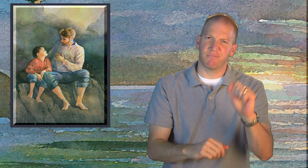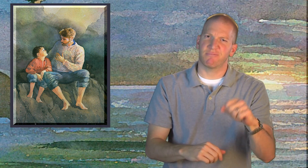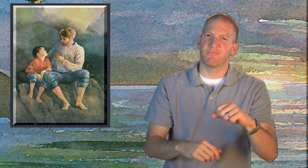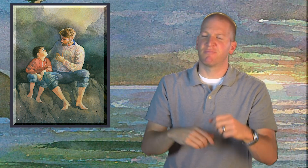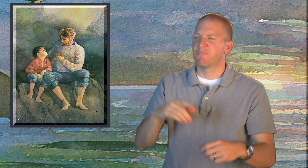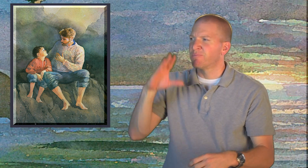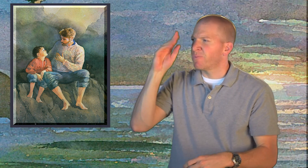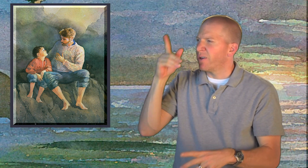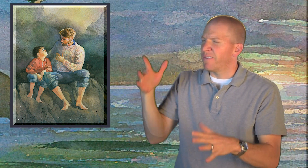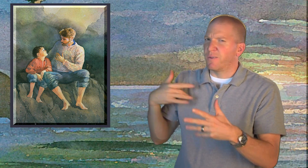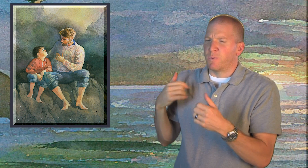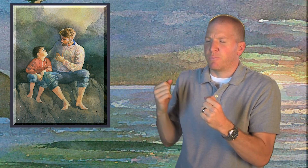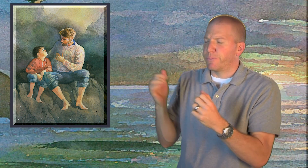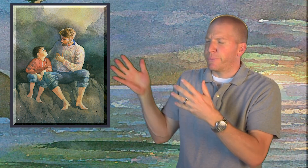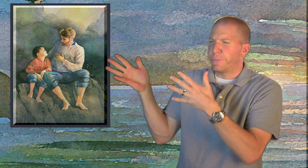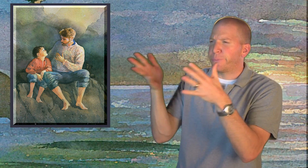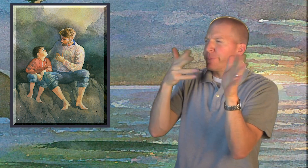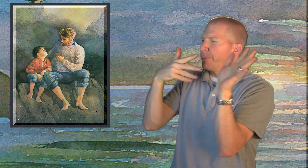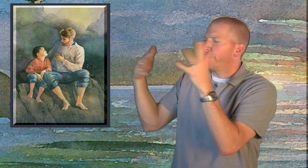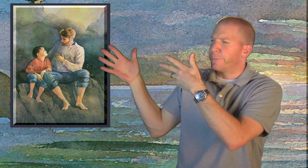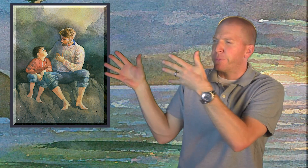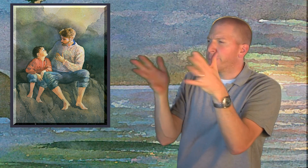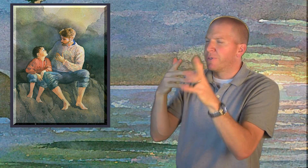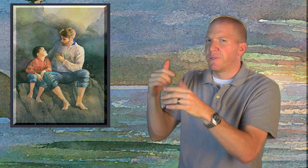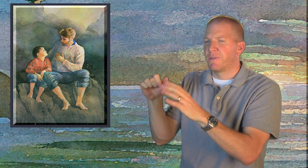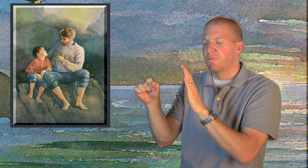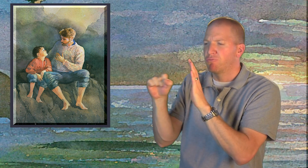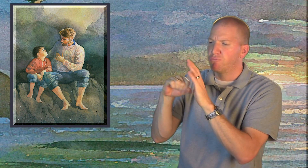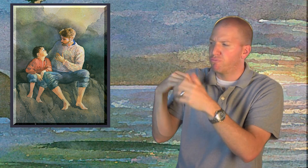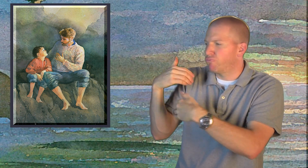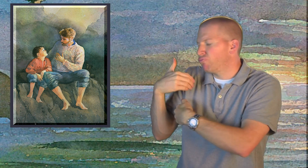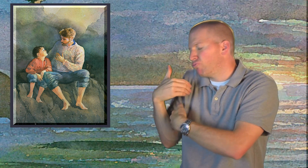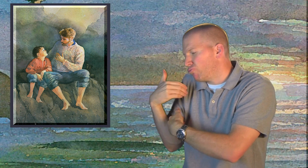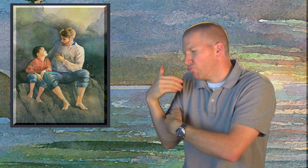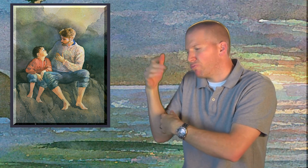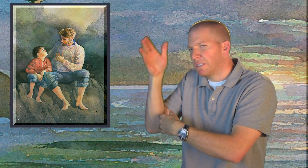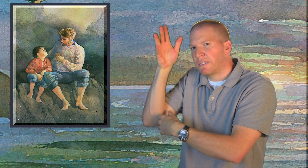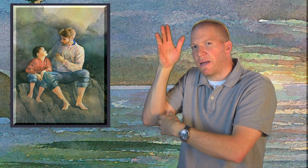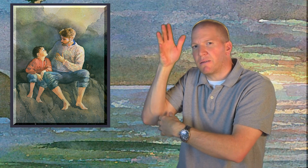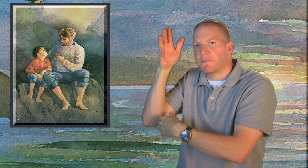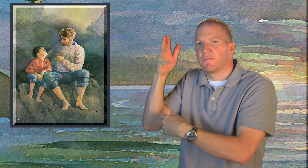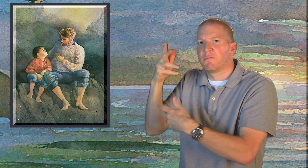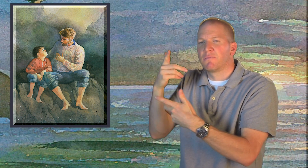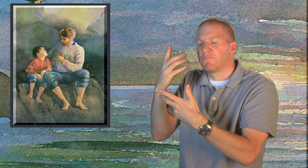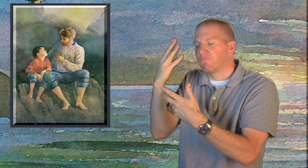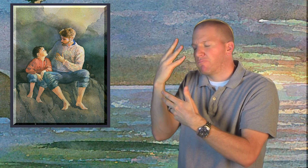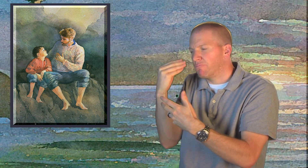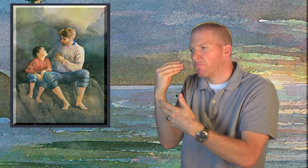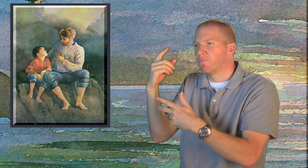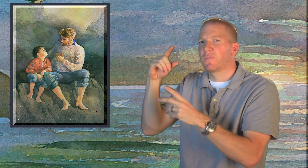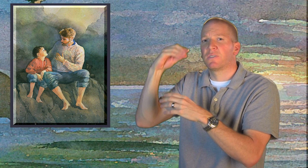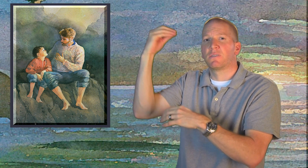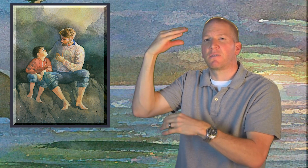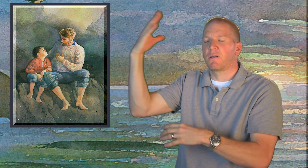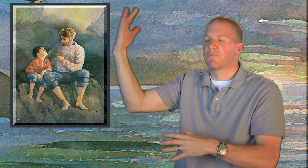(There was a cool breeze.) So I leaned against Dad, closed my eyes,